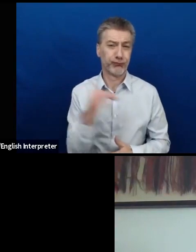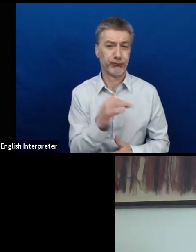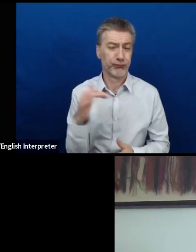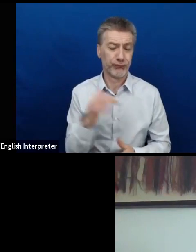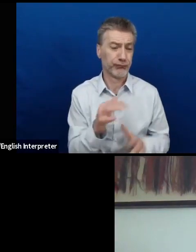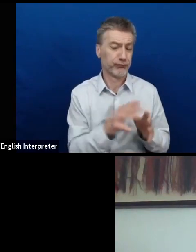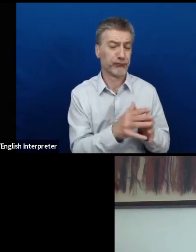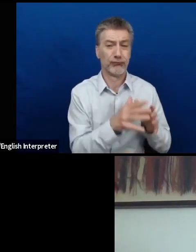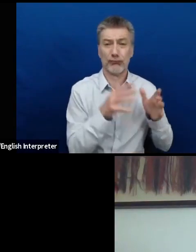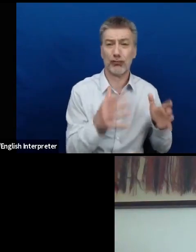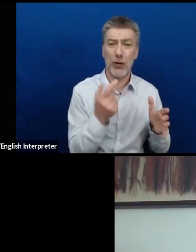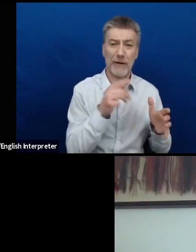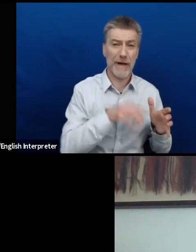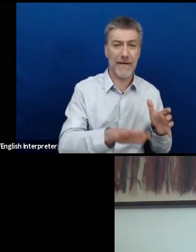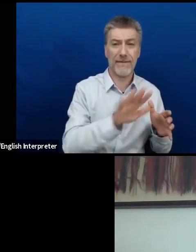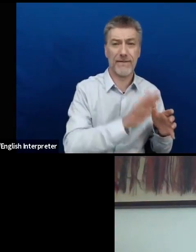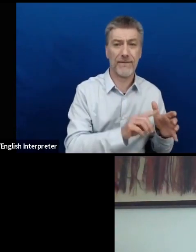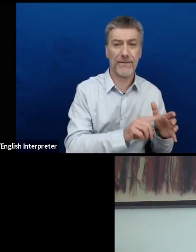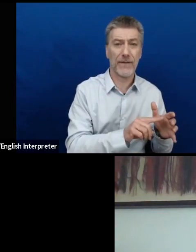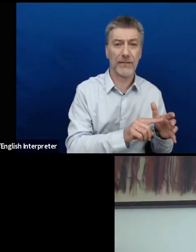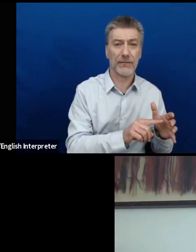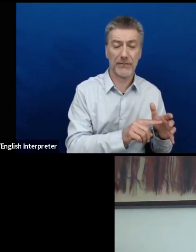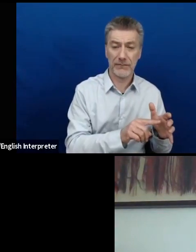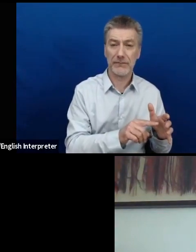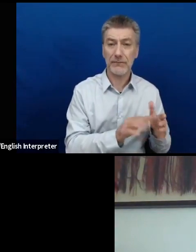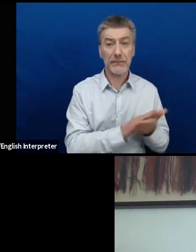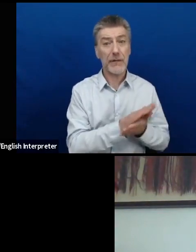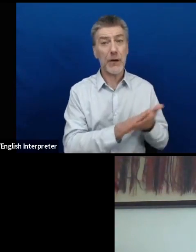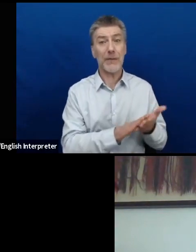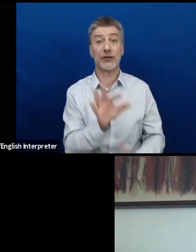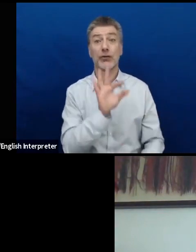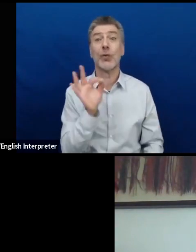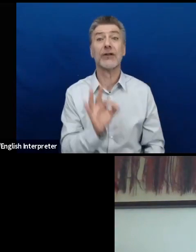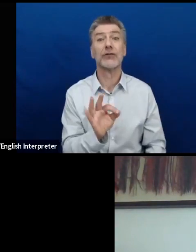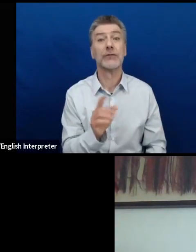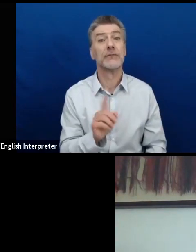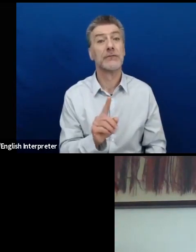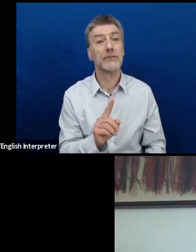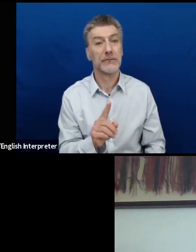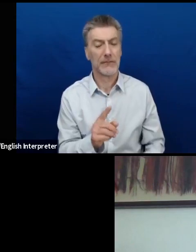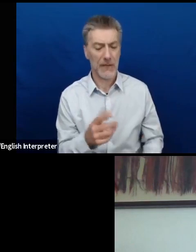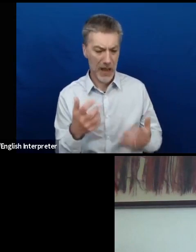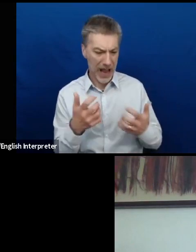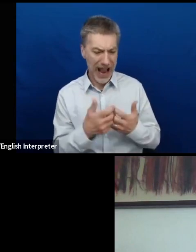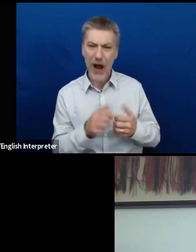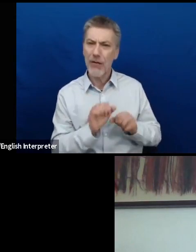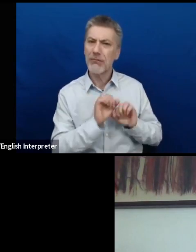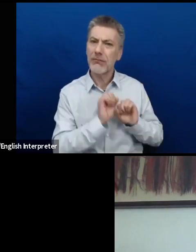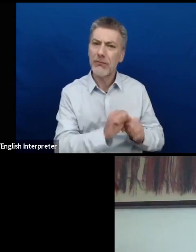majority of work that's done on trying to locate